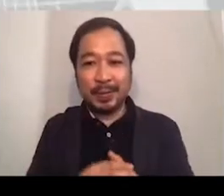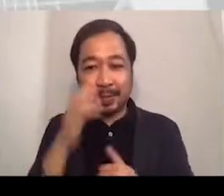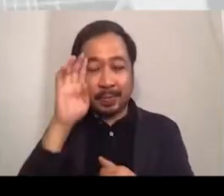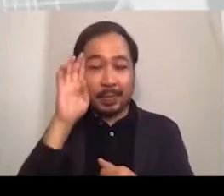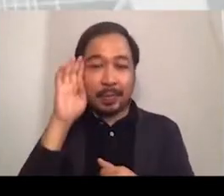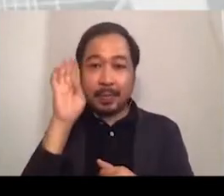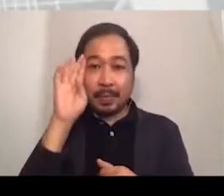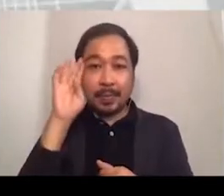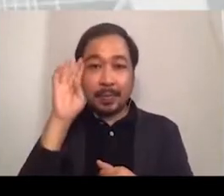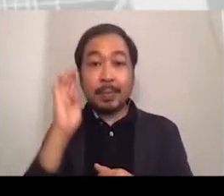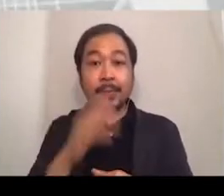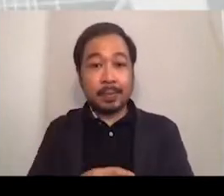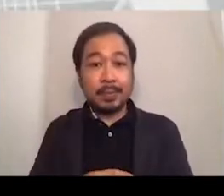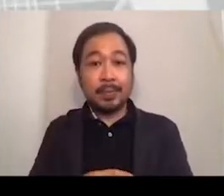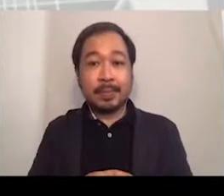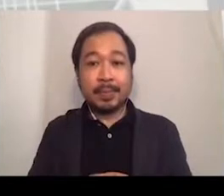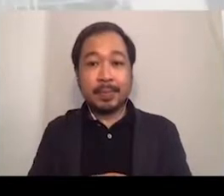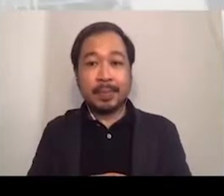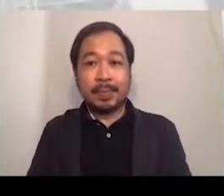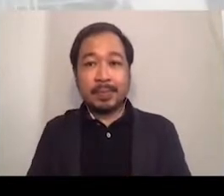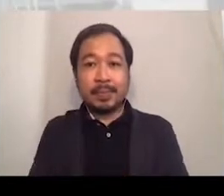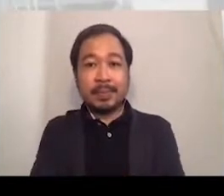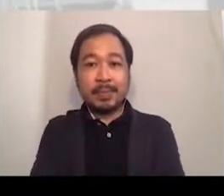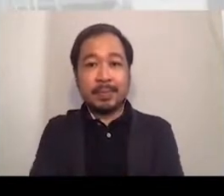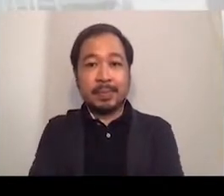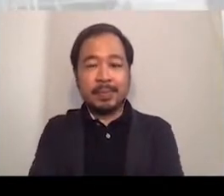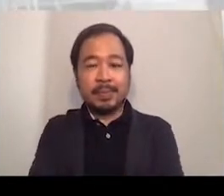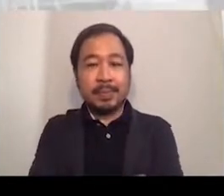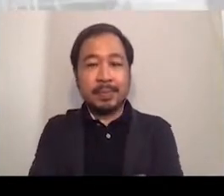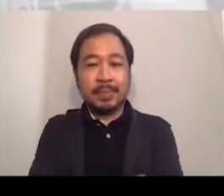Thank you so much, Madam Zhang. It is nice to hear, of course,